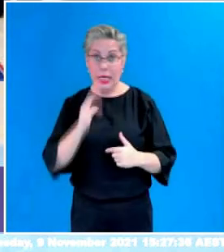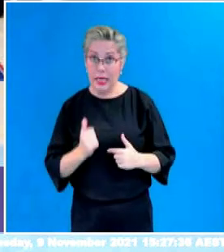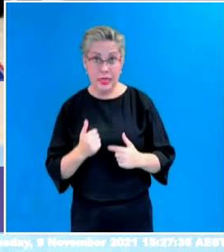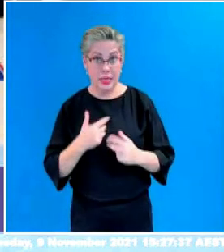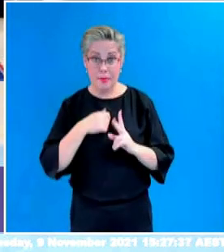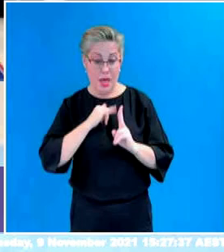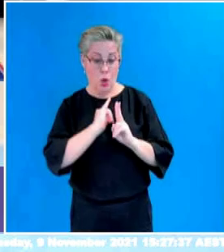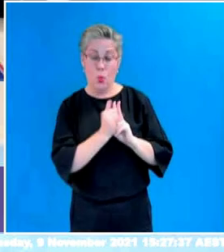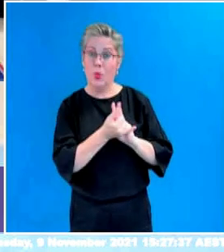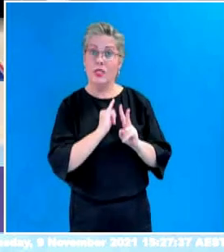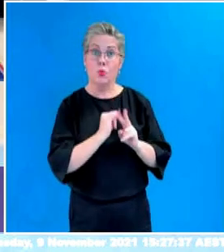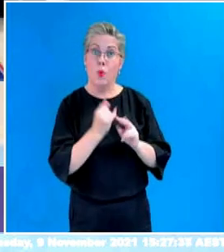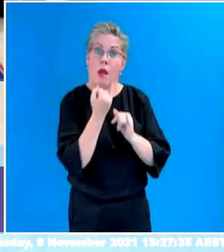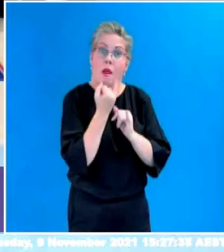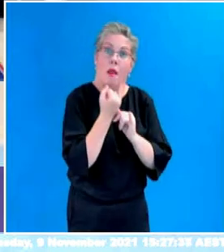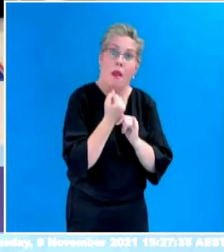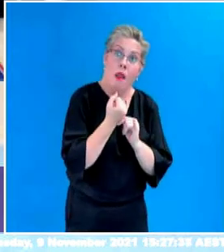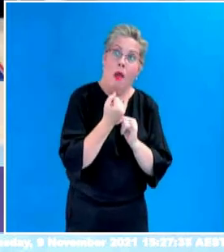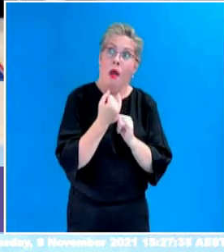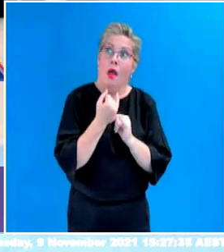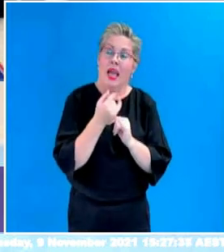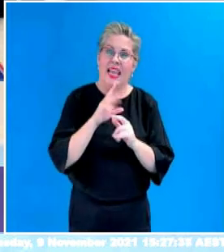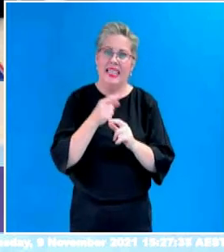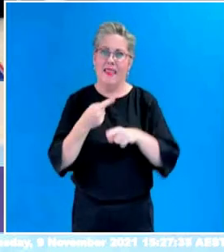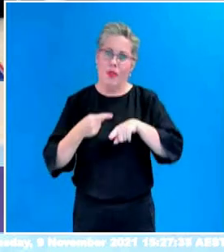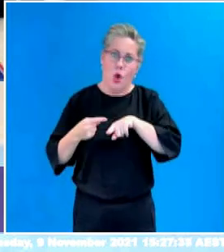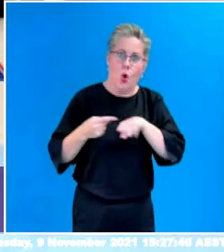considered the basis for the discrimination, or it could be both.